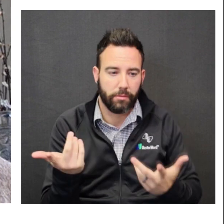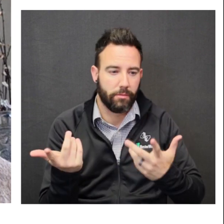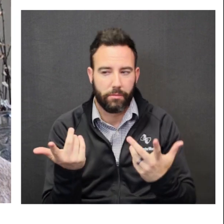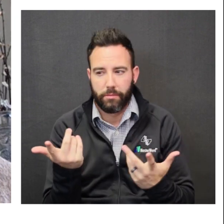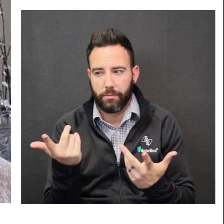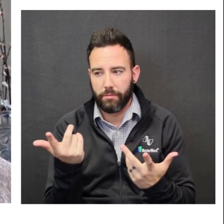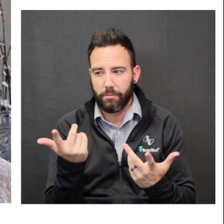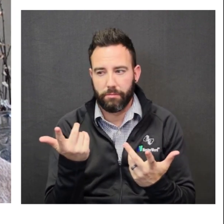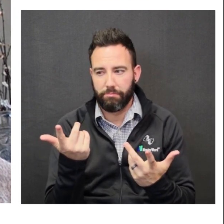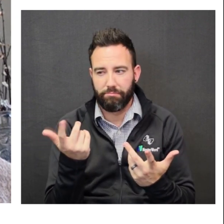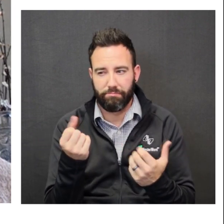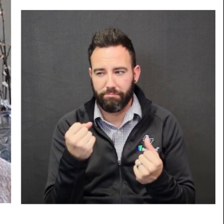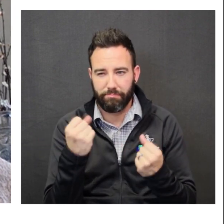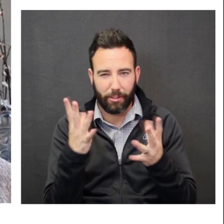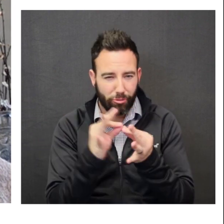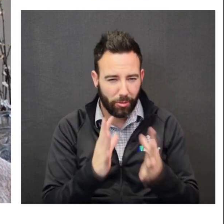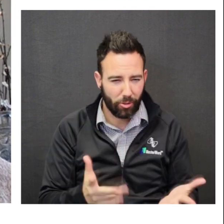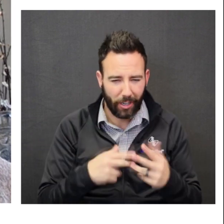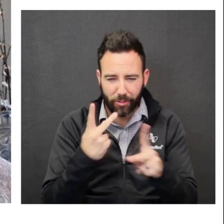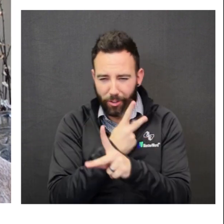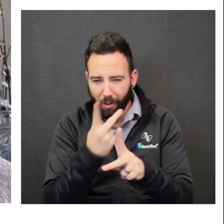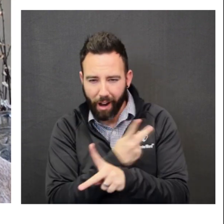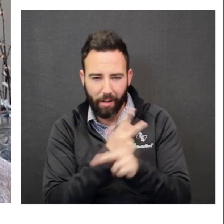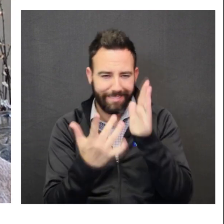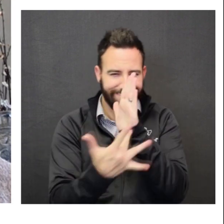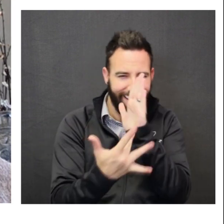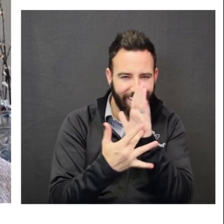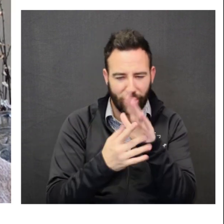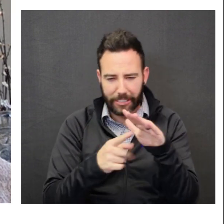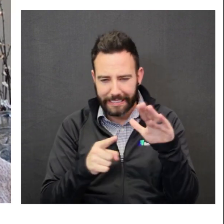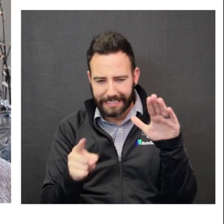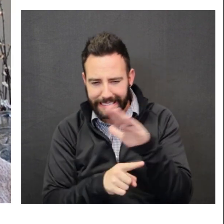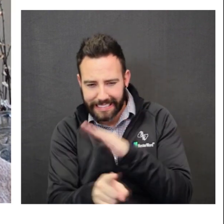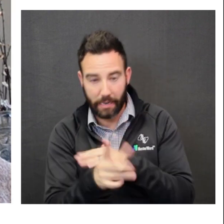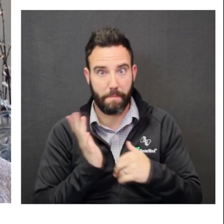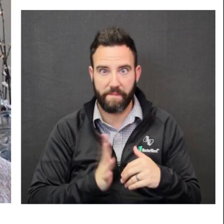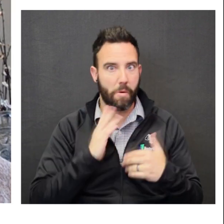having to plan and navigate that system when it